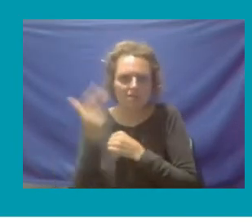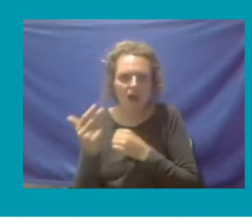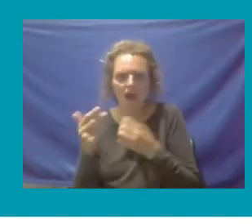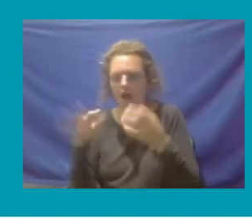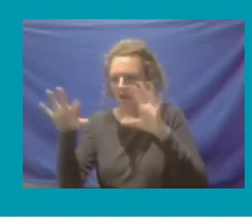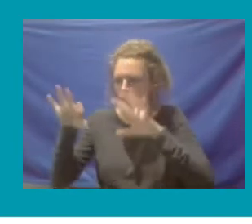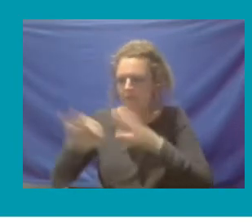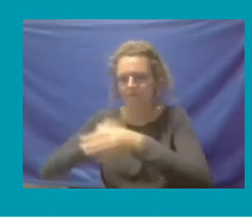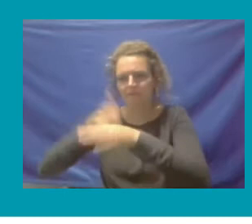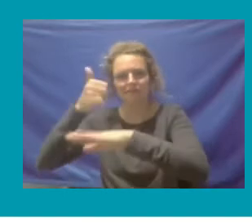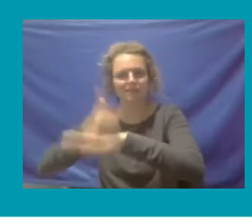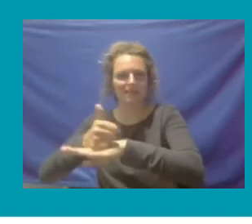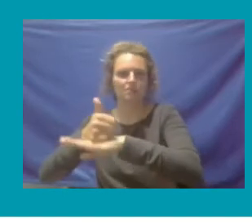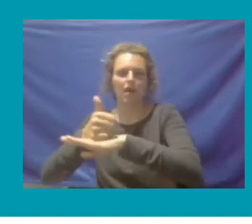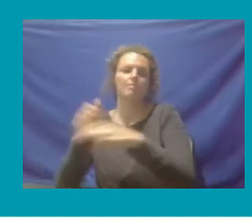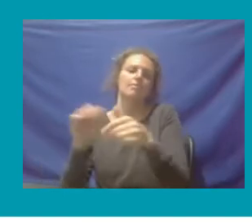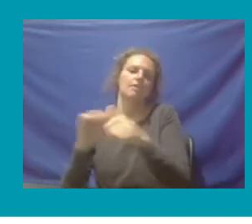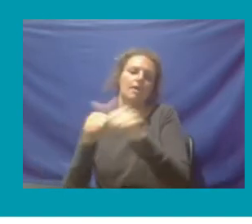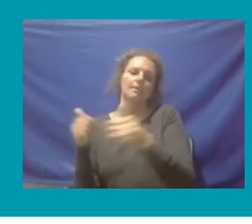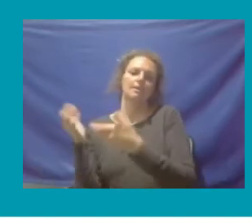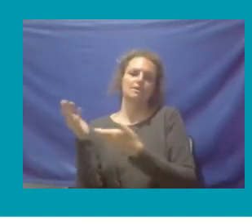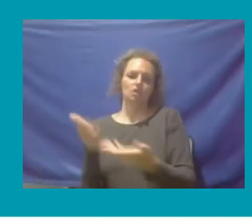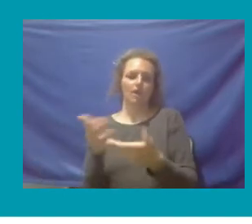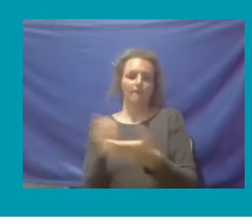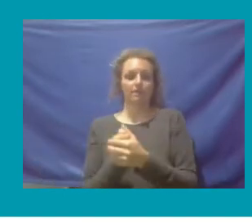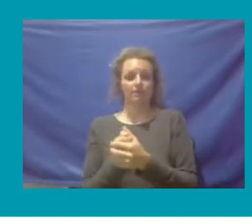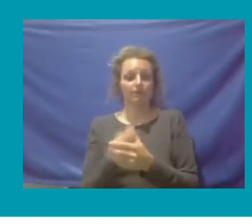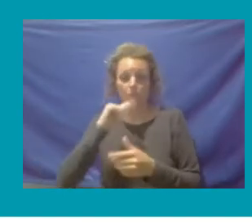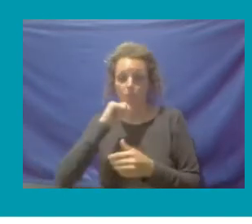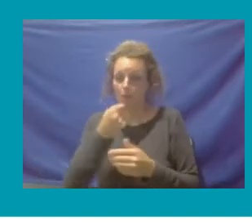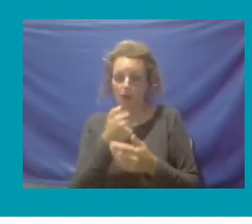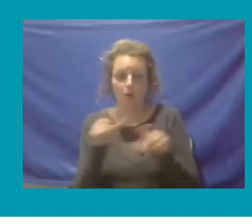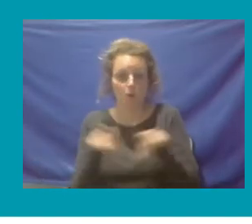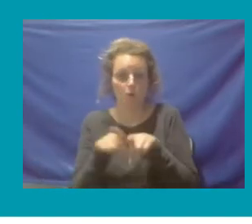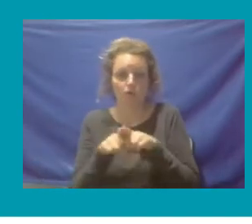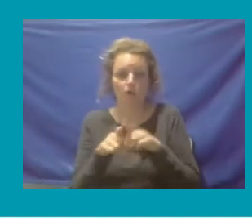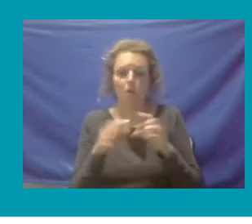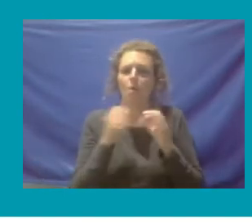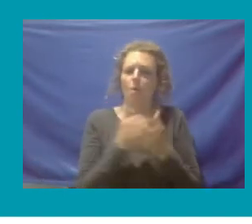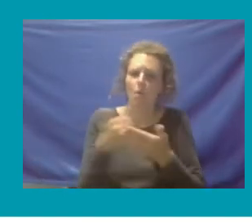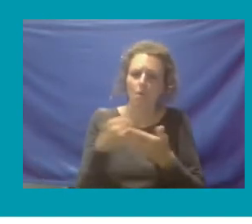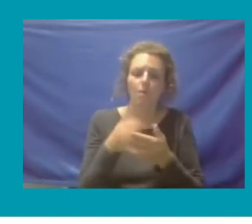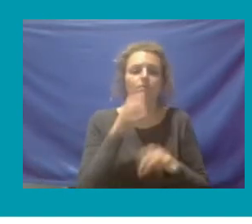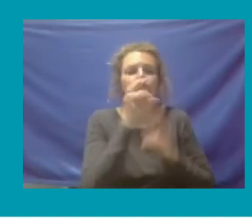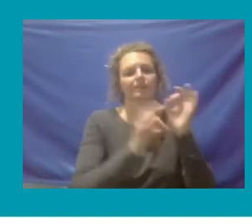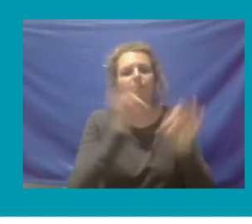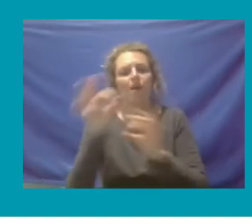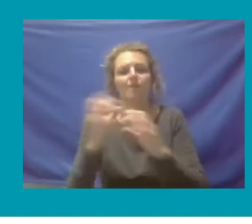What's working for them? What isn't? Are there any gaps that we're not? You know, filling at the moment,